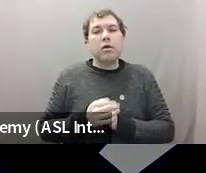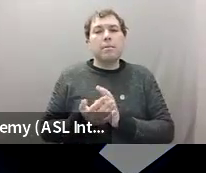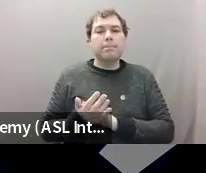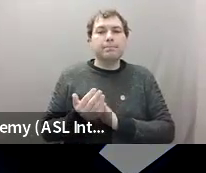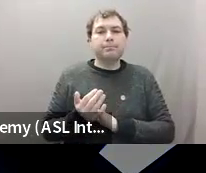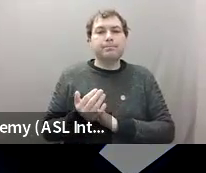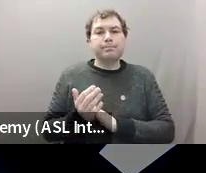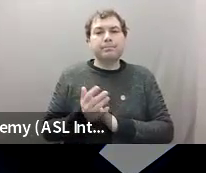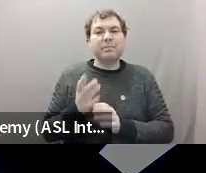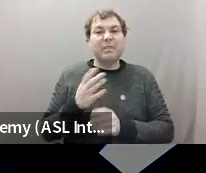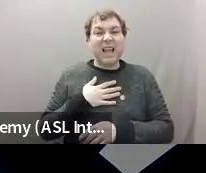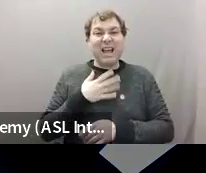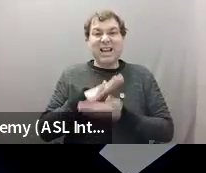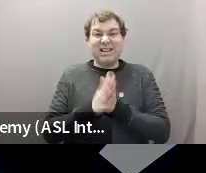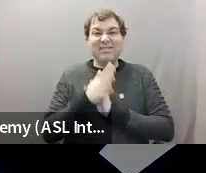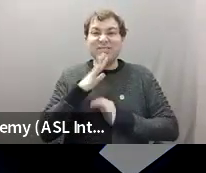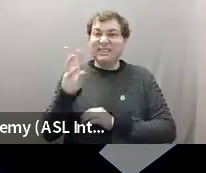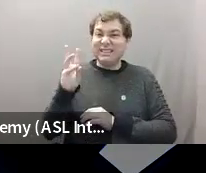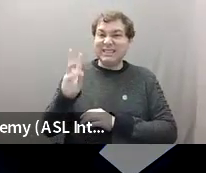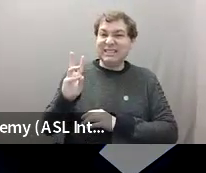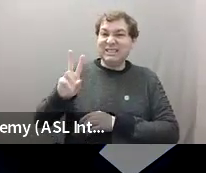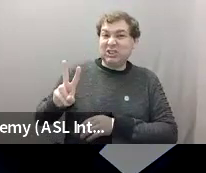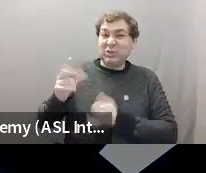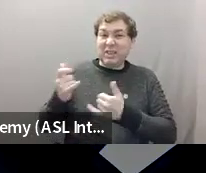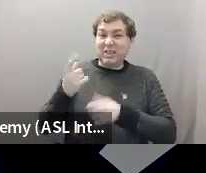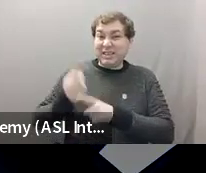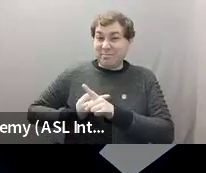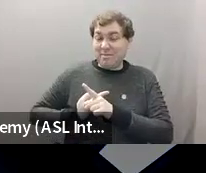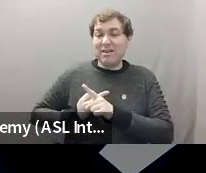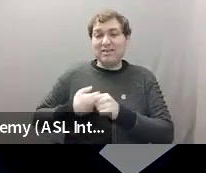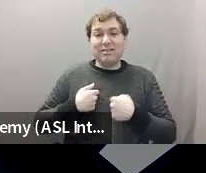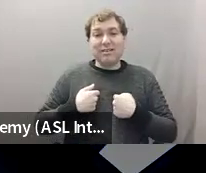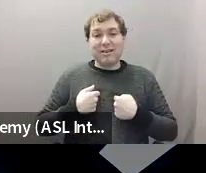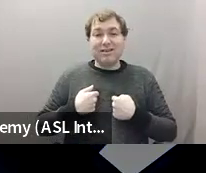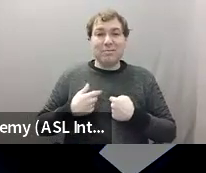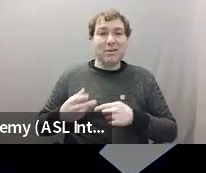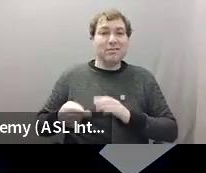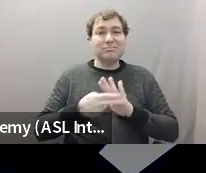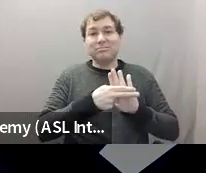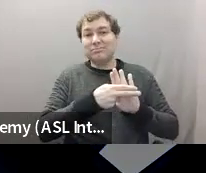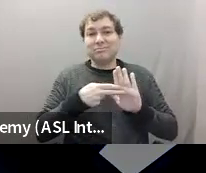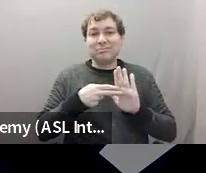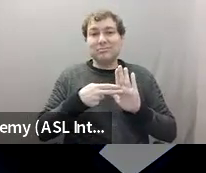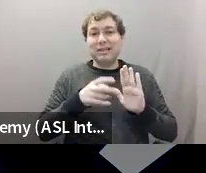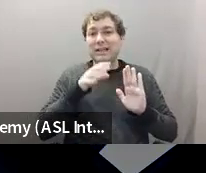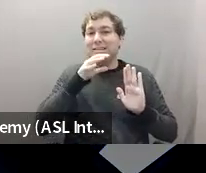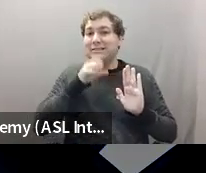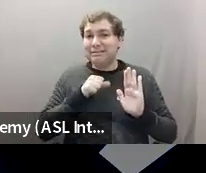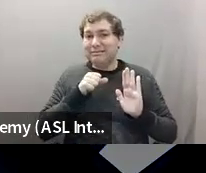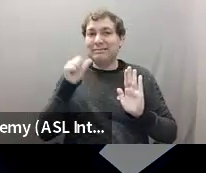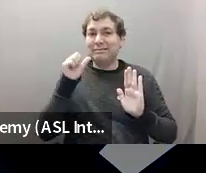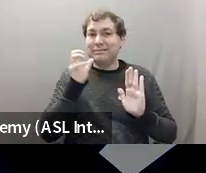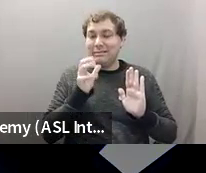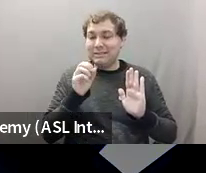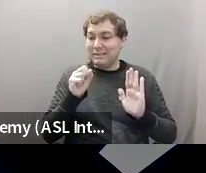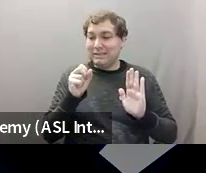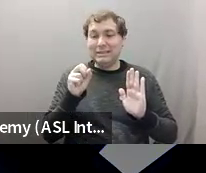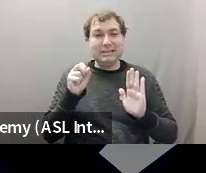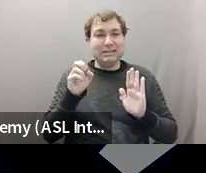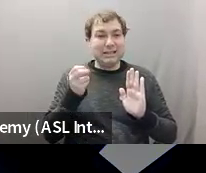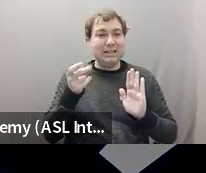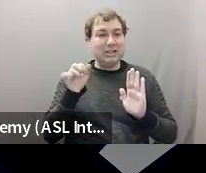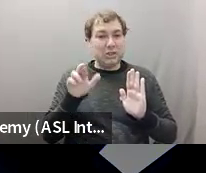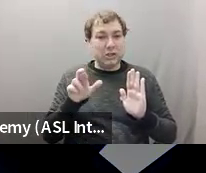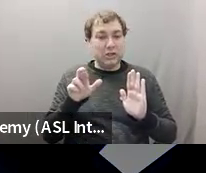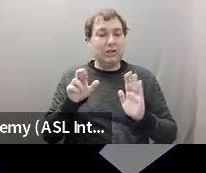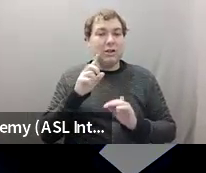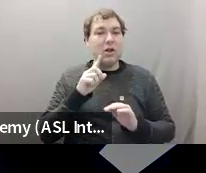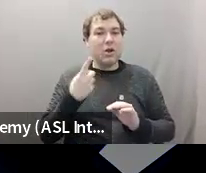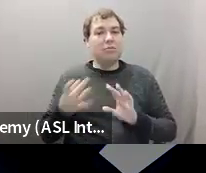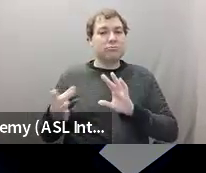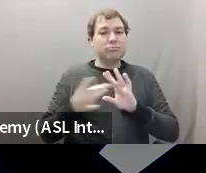Lynnie Downum-Hanzal: I turned 62 this month, and so like. Now, I'm officially a senior. So what I started and I partnered with area on aging here in Merced